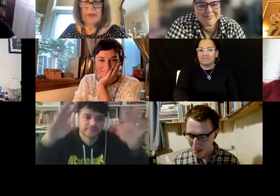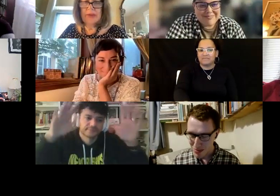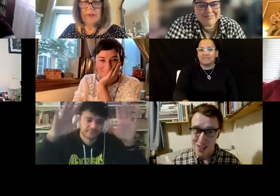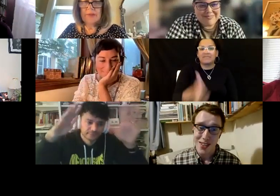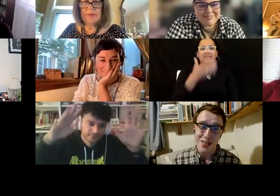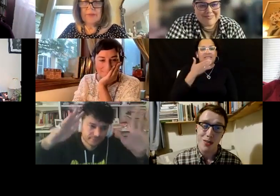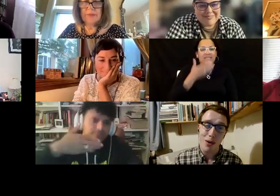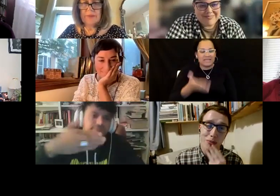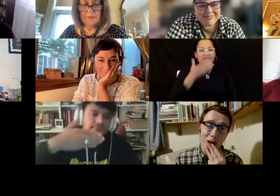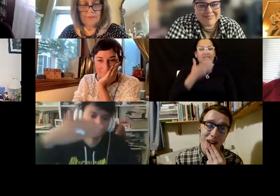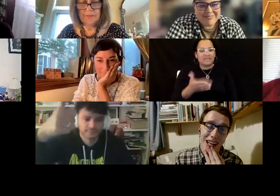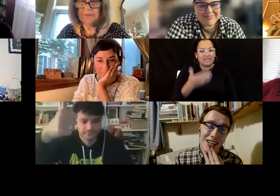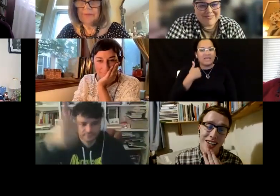Karl Knights (he/him): i'm just going to read one time and.